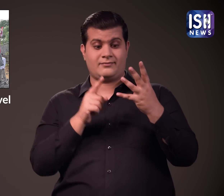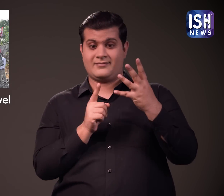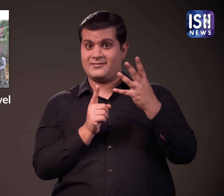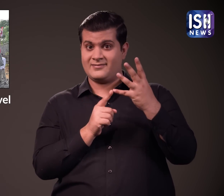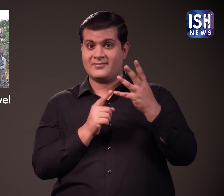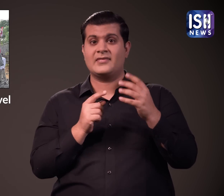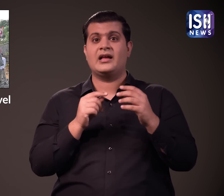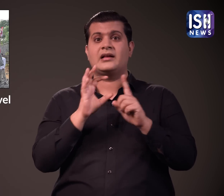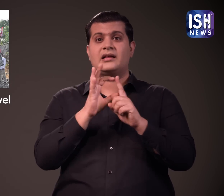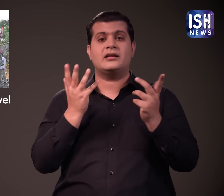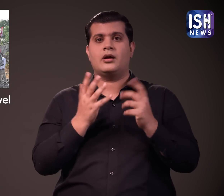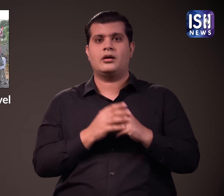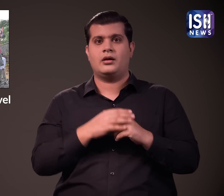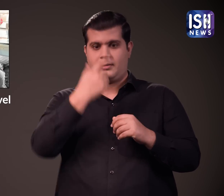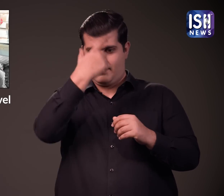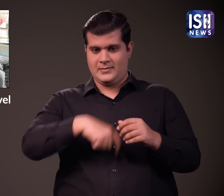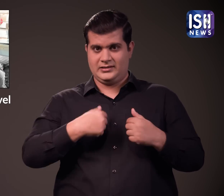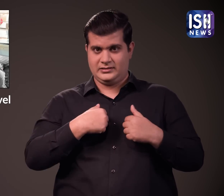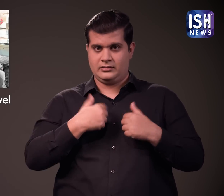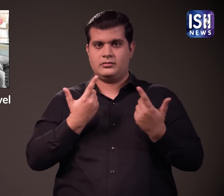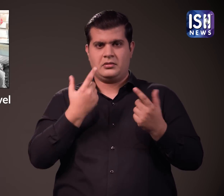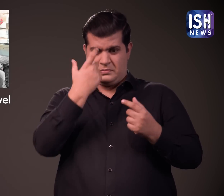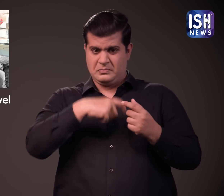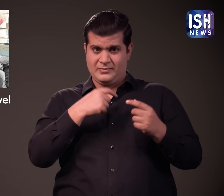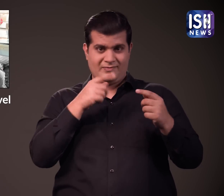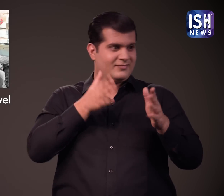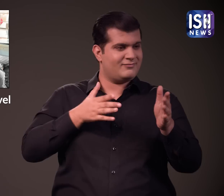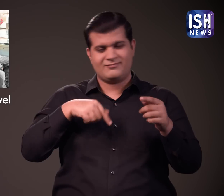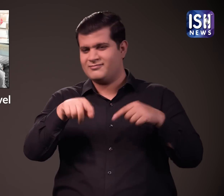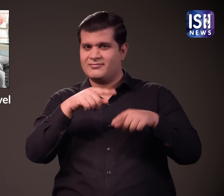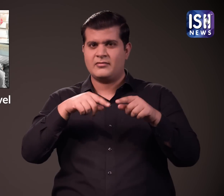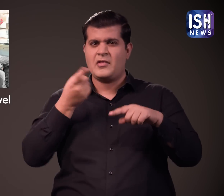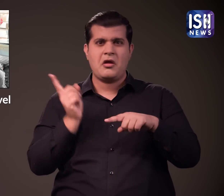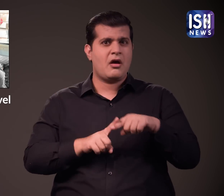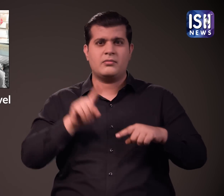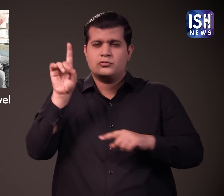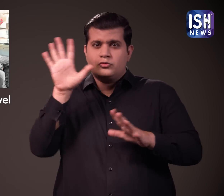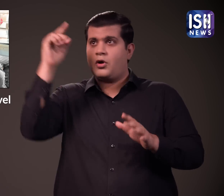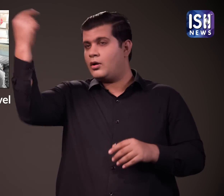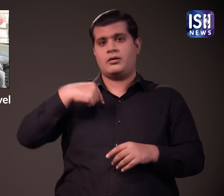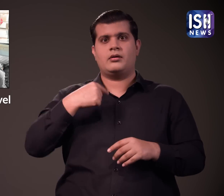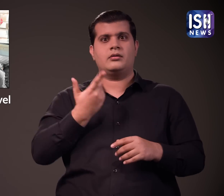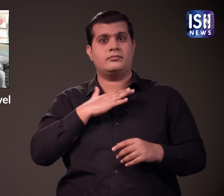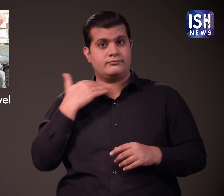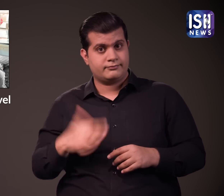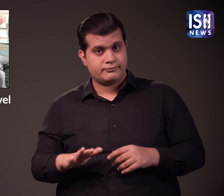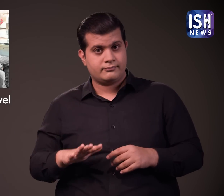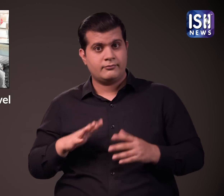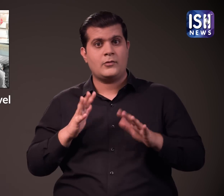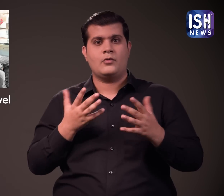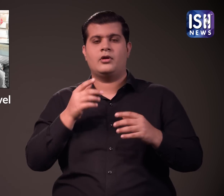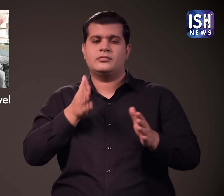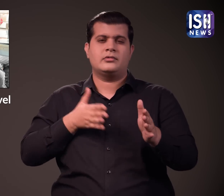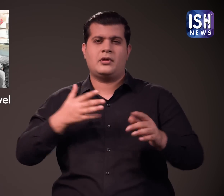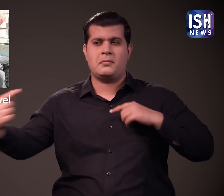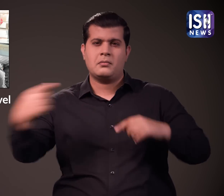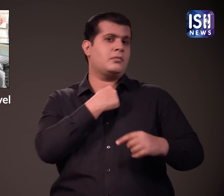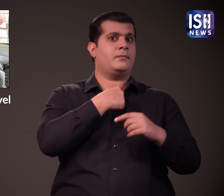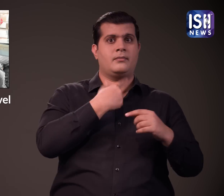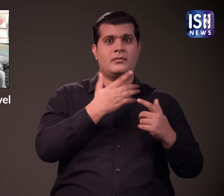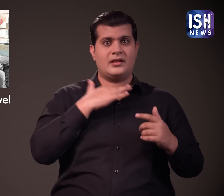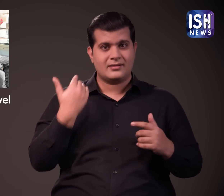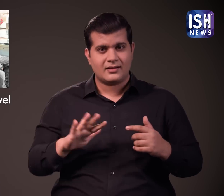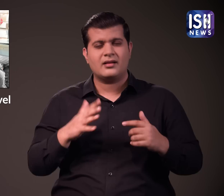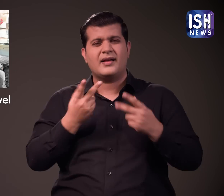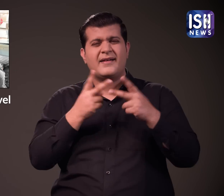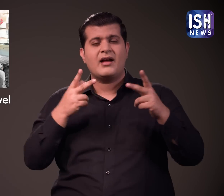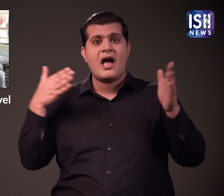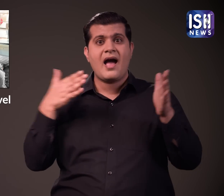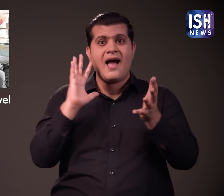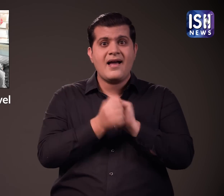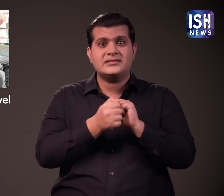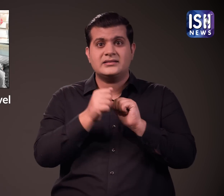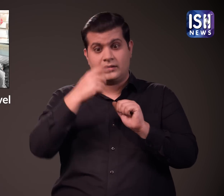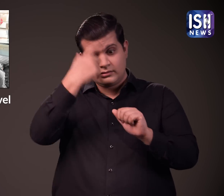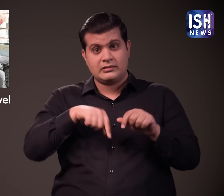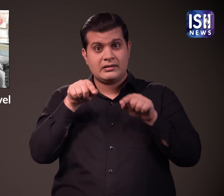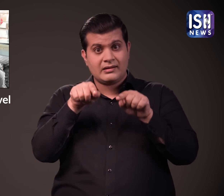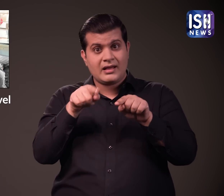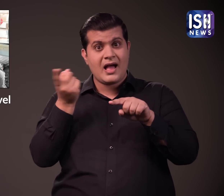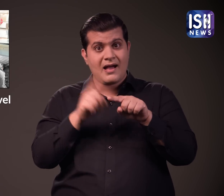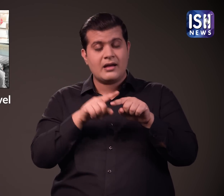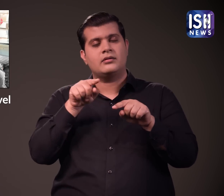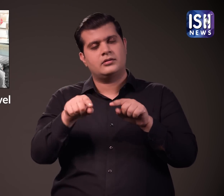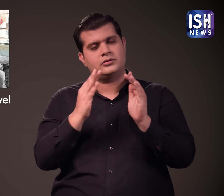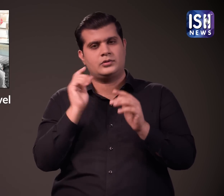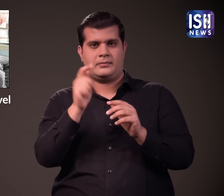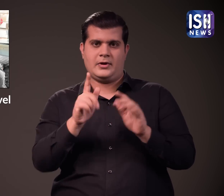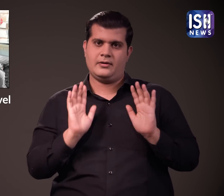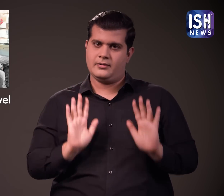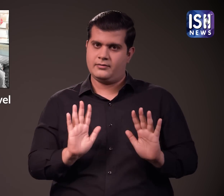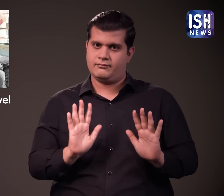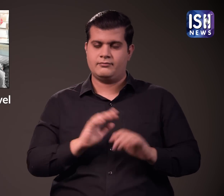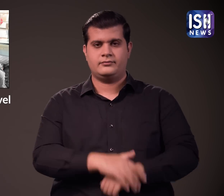D) If a passengers get electrocuted and dies, or any other injury during the course of the journey will be covered by insurance.